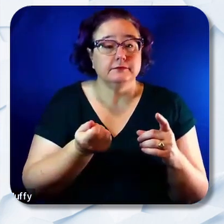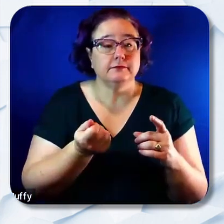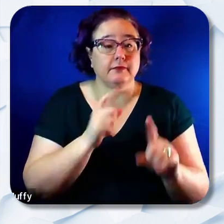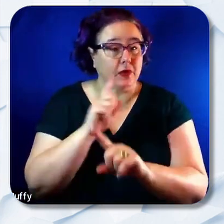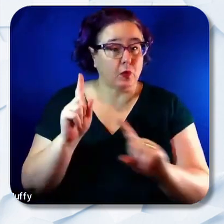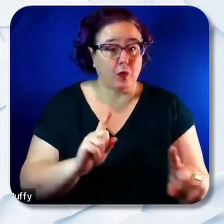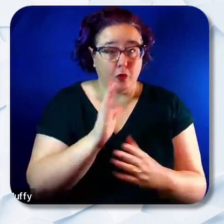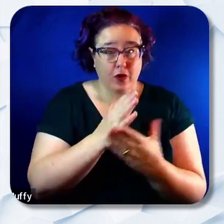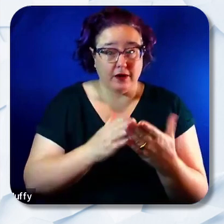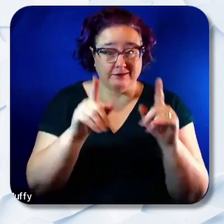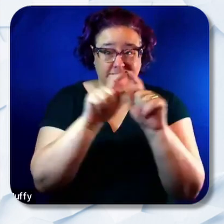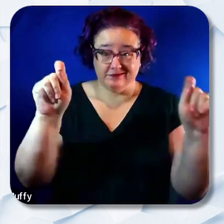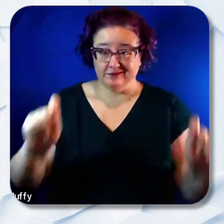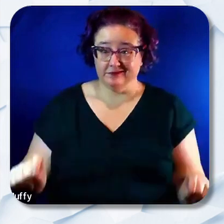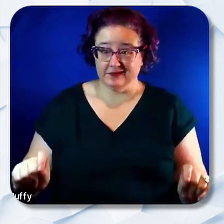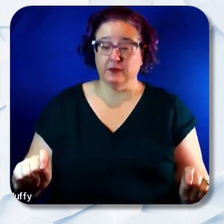Let's take a look at the breakdown of components.